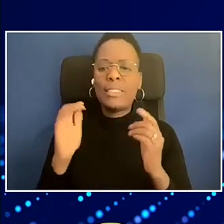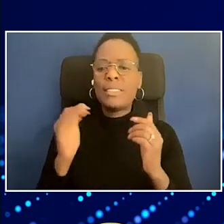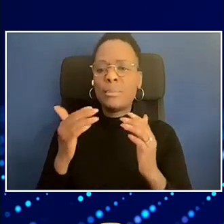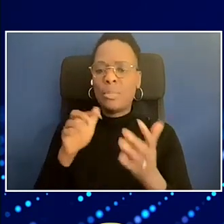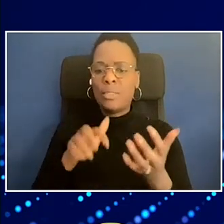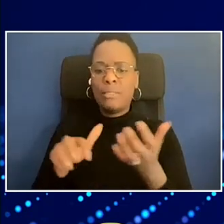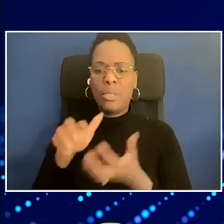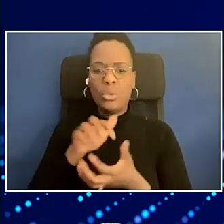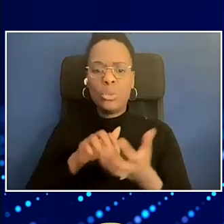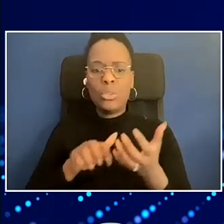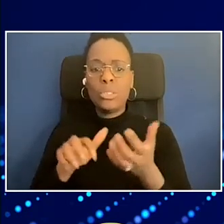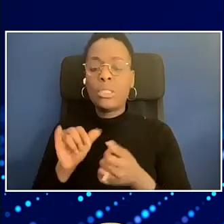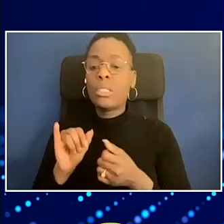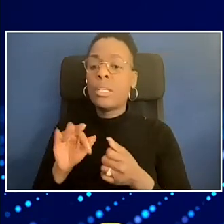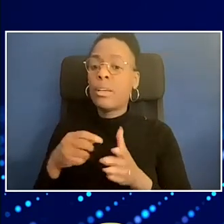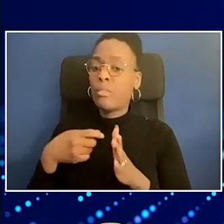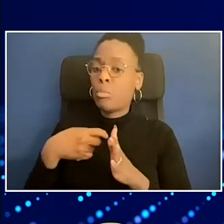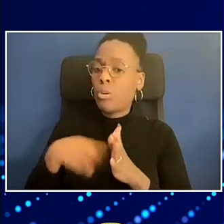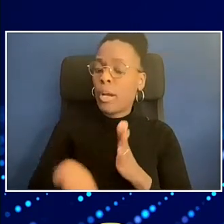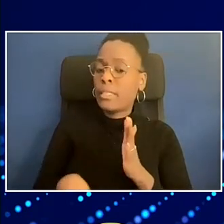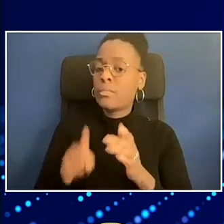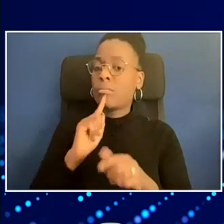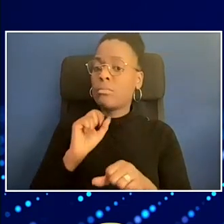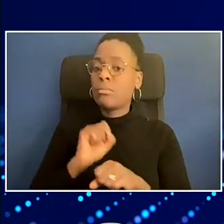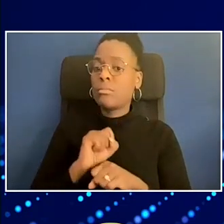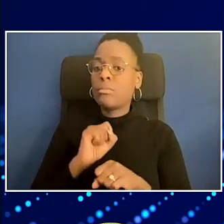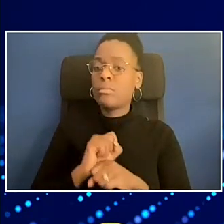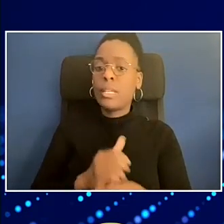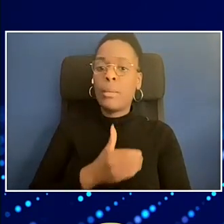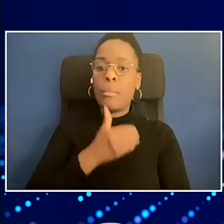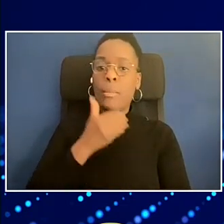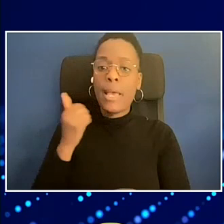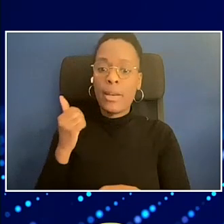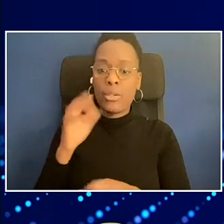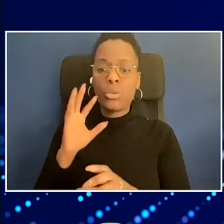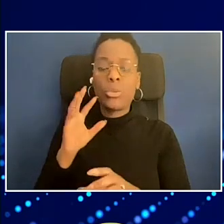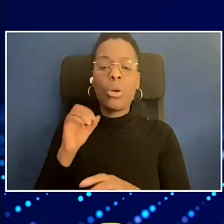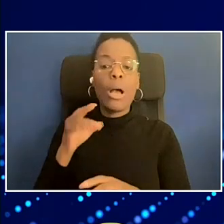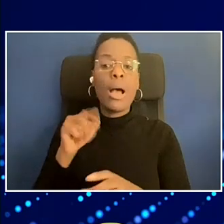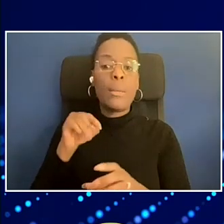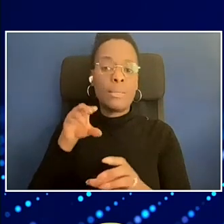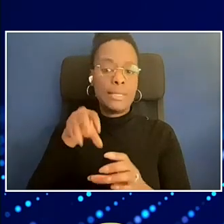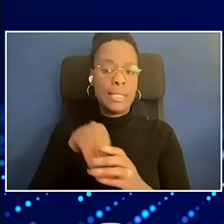the prices are truly better for a student to opt in to a school's program, like we